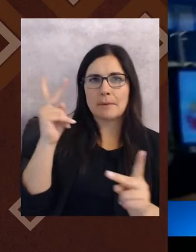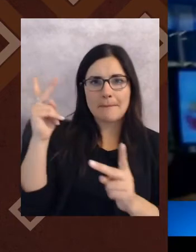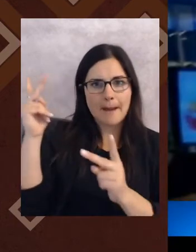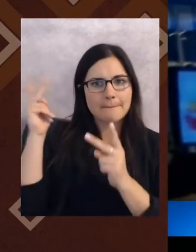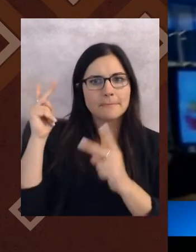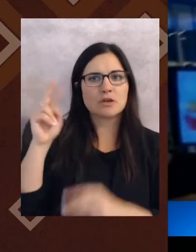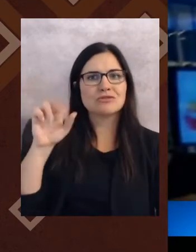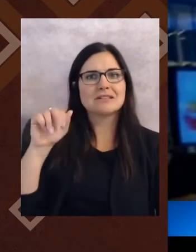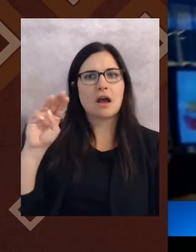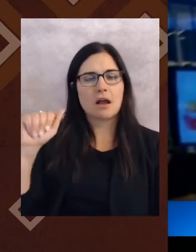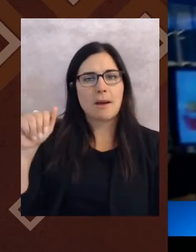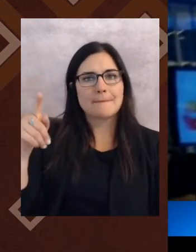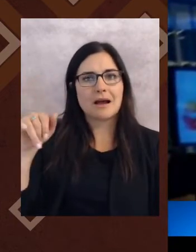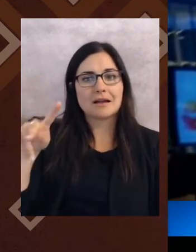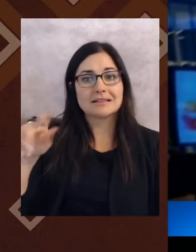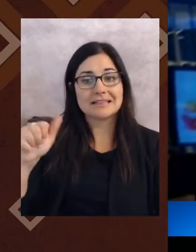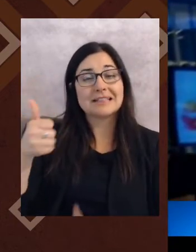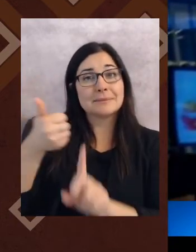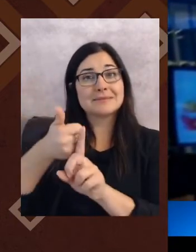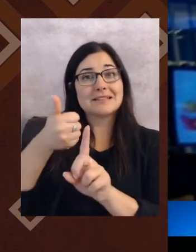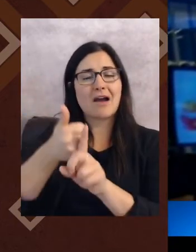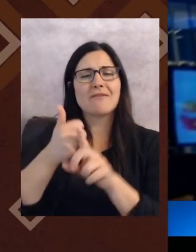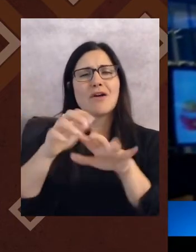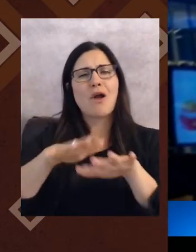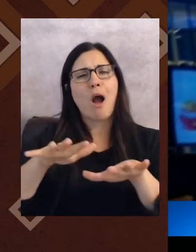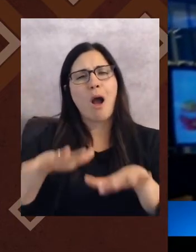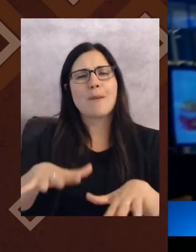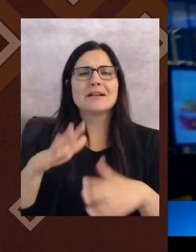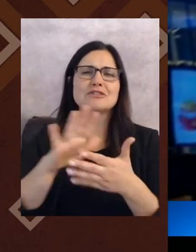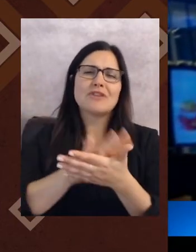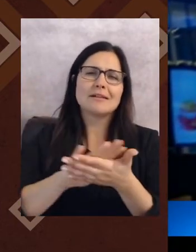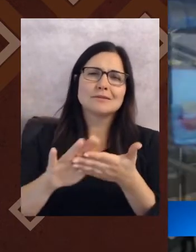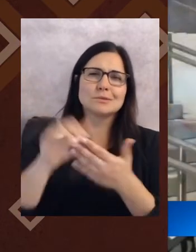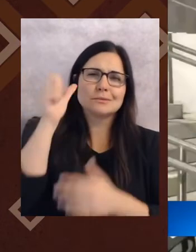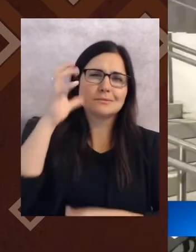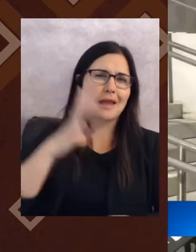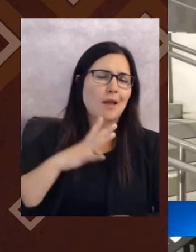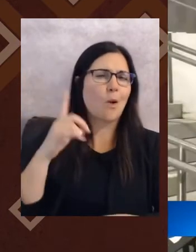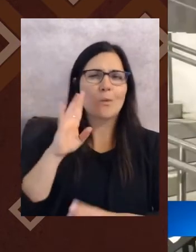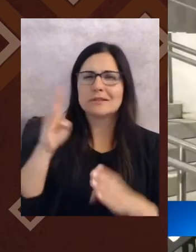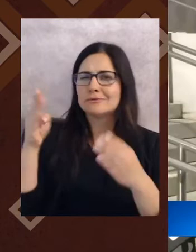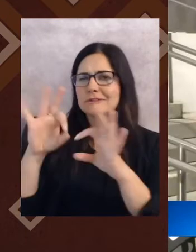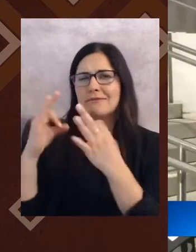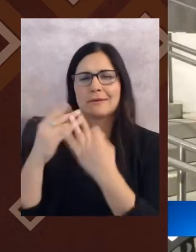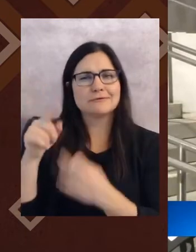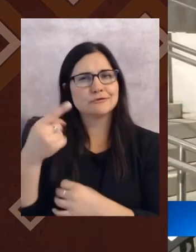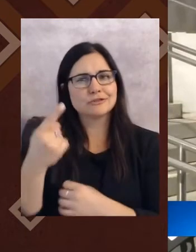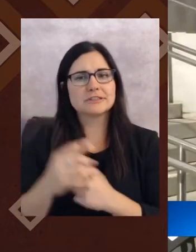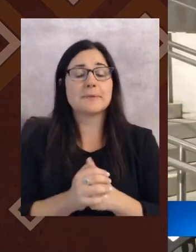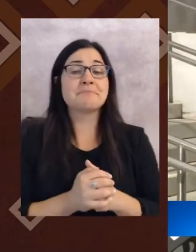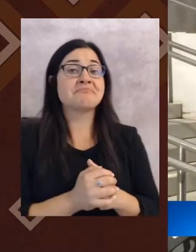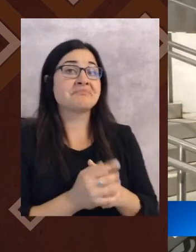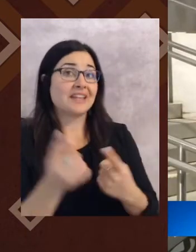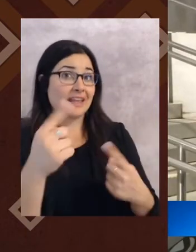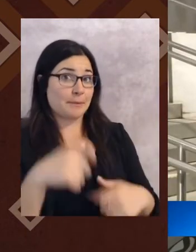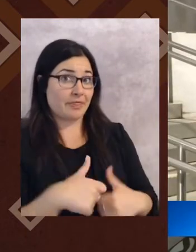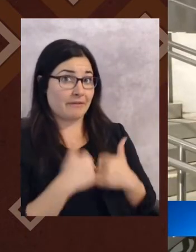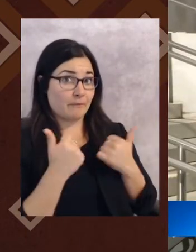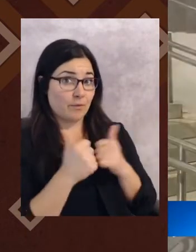as a calm, gentle man who always put family first. He came to stay with us and that helped help us with our children.